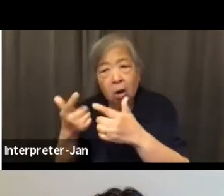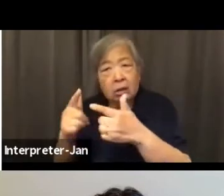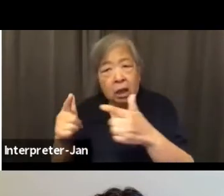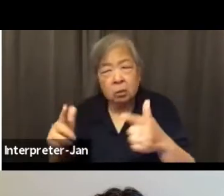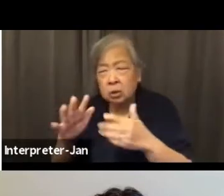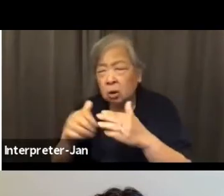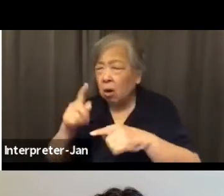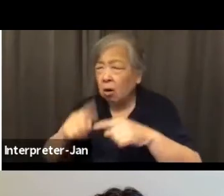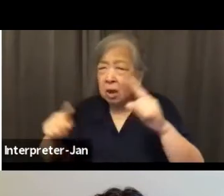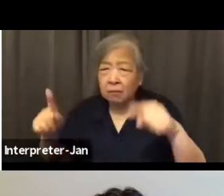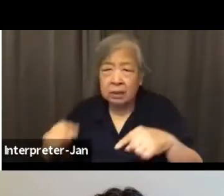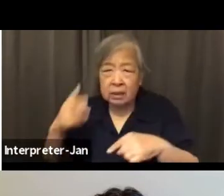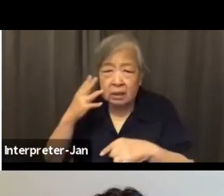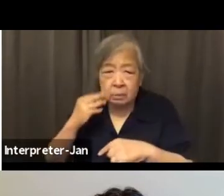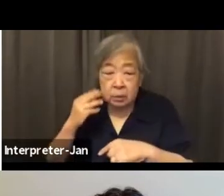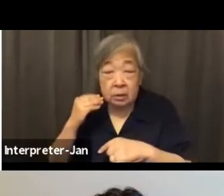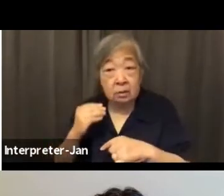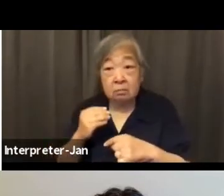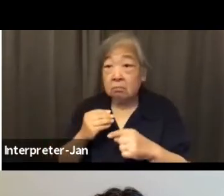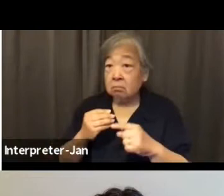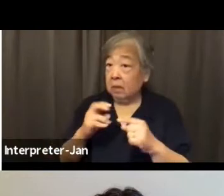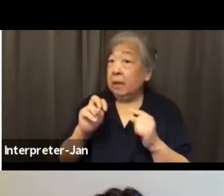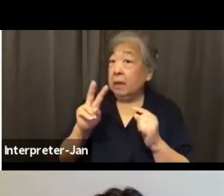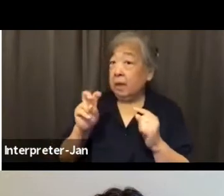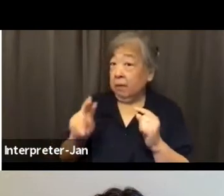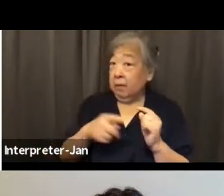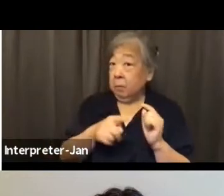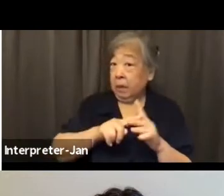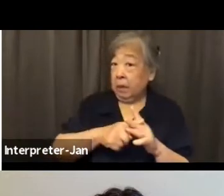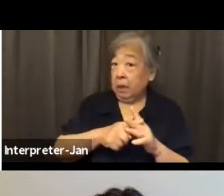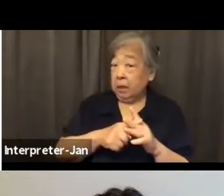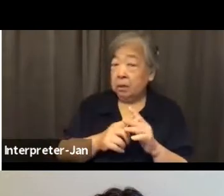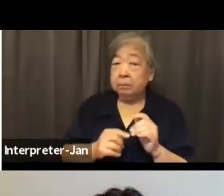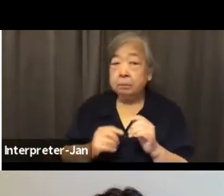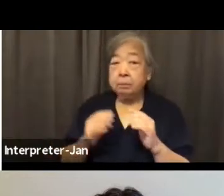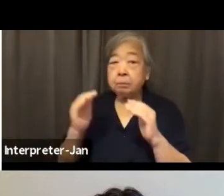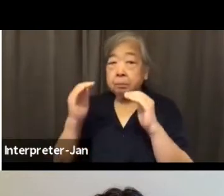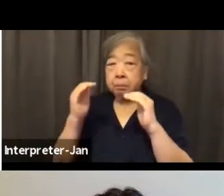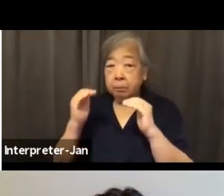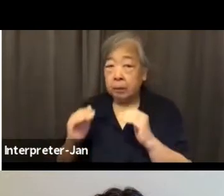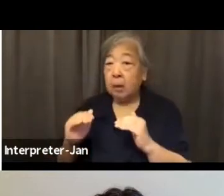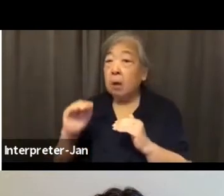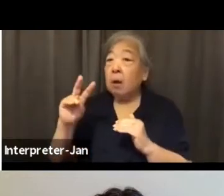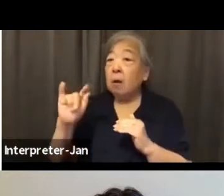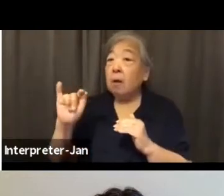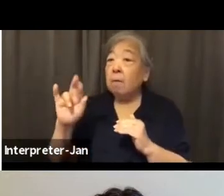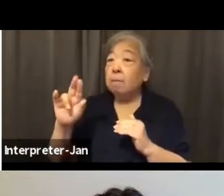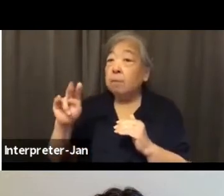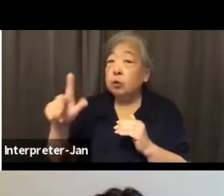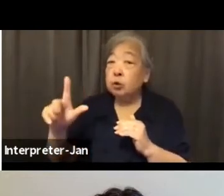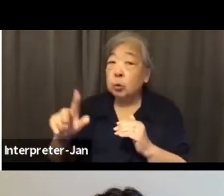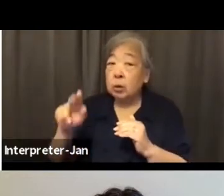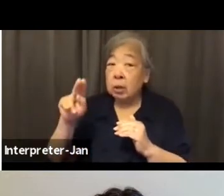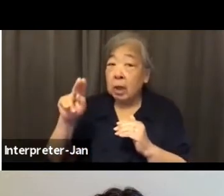complete beginners. Then we have the virtual NSLI-Y program which we have already done twice and we're going